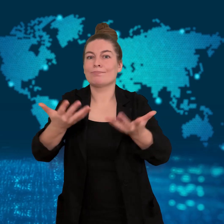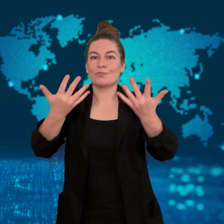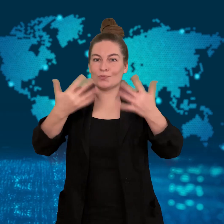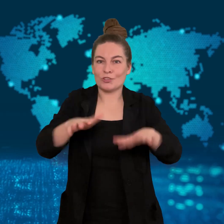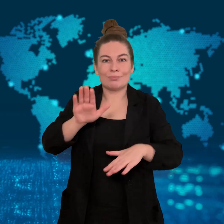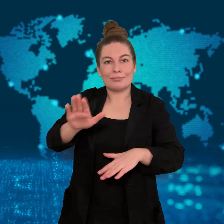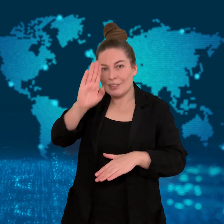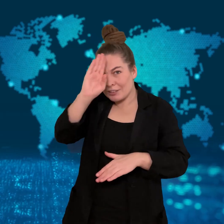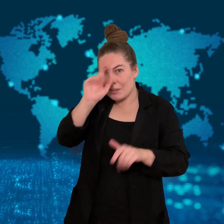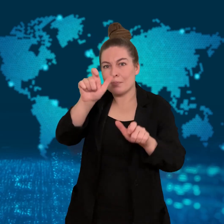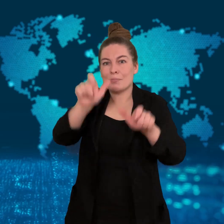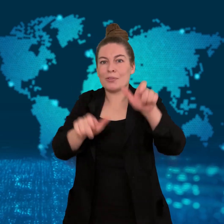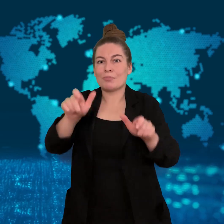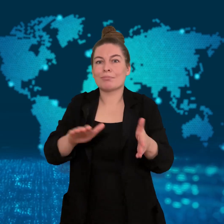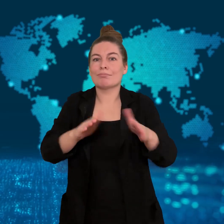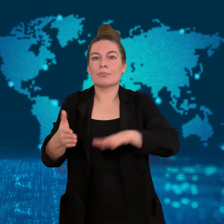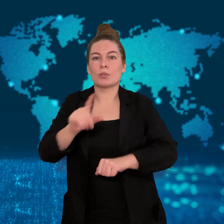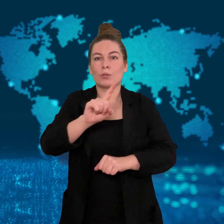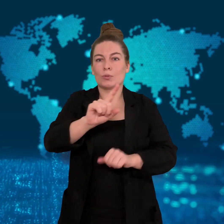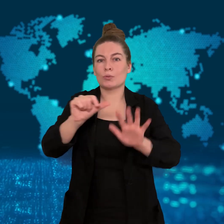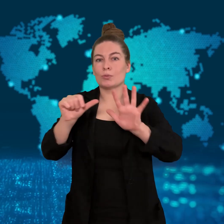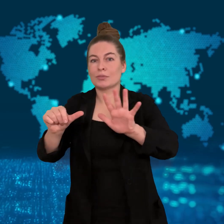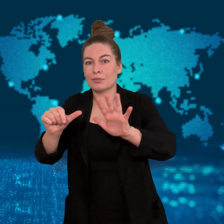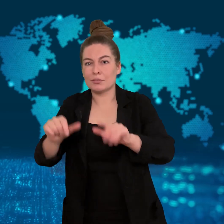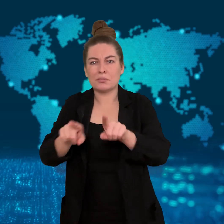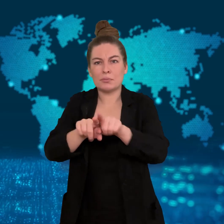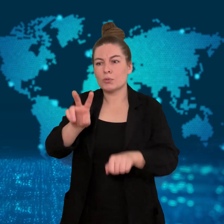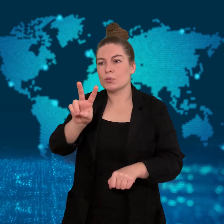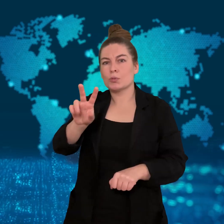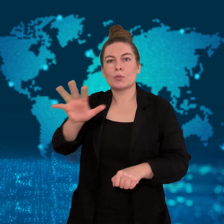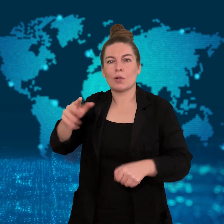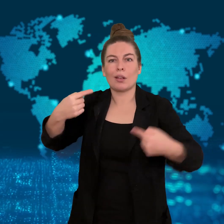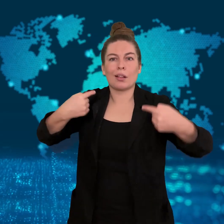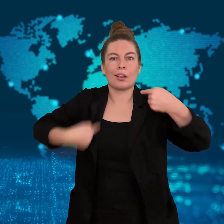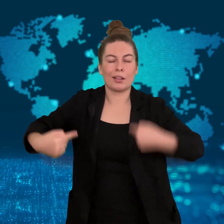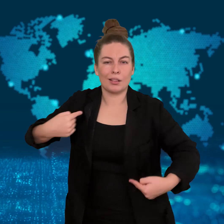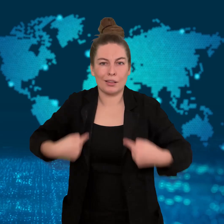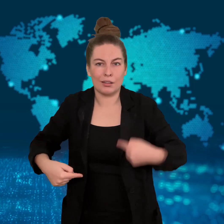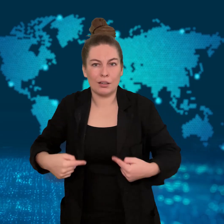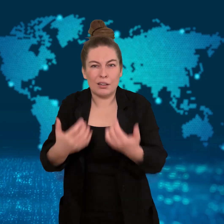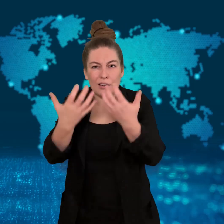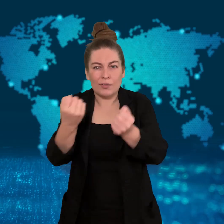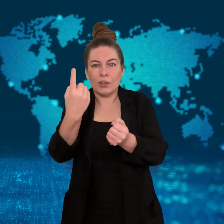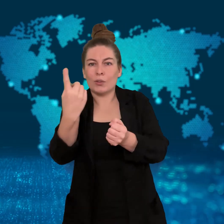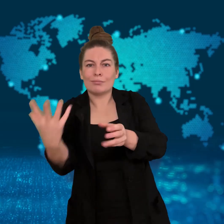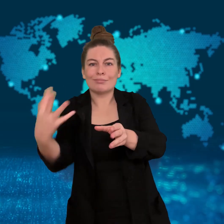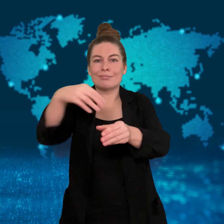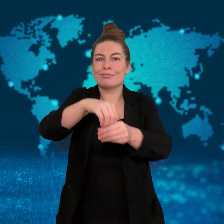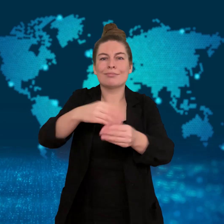Iraq reported that at least 16 people had been killed and 25 others injured.